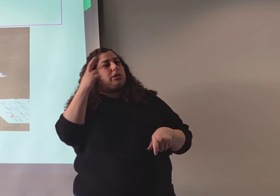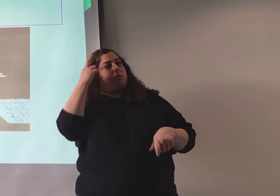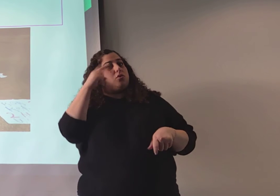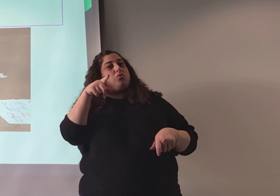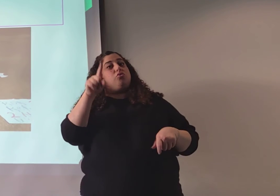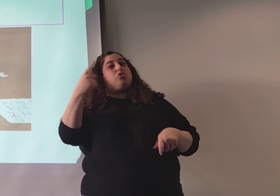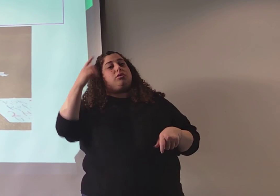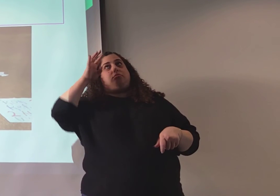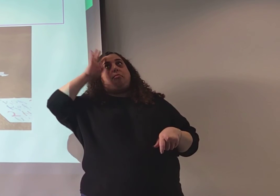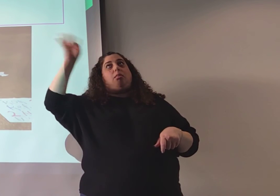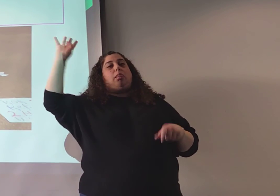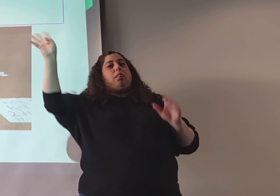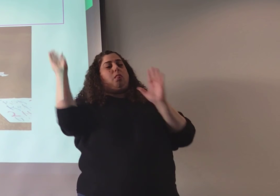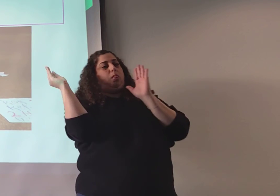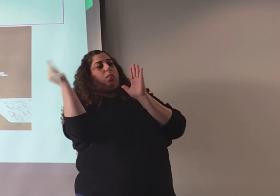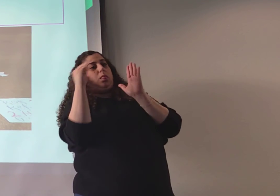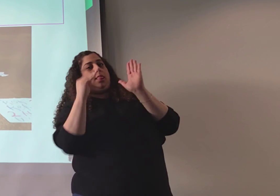But is that from nonpayment of rent?